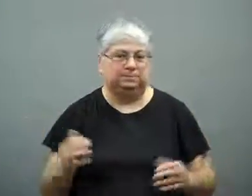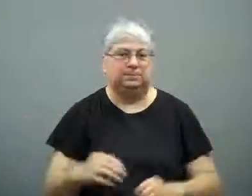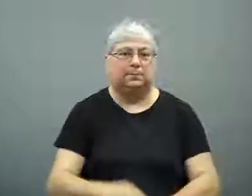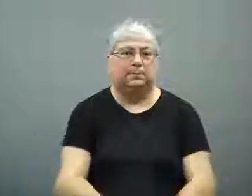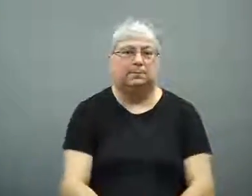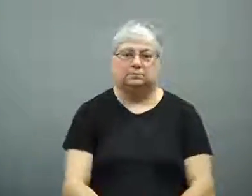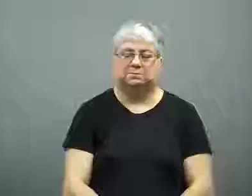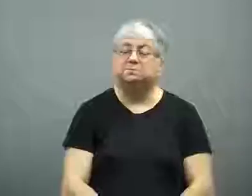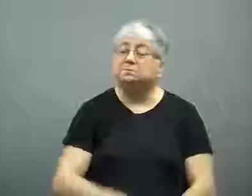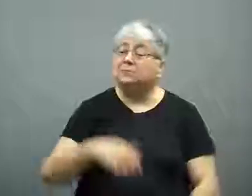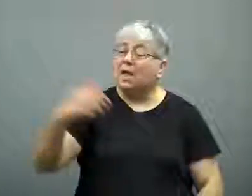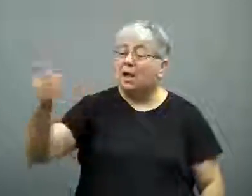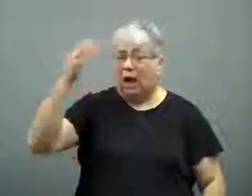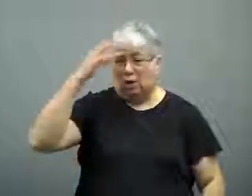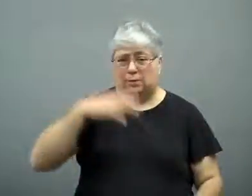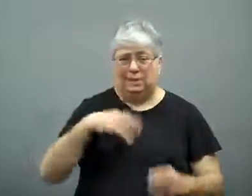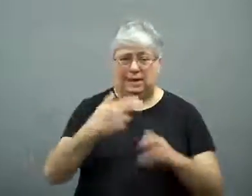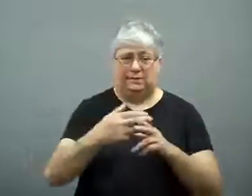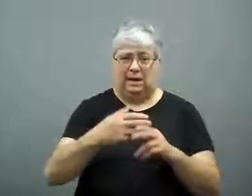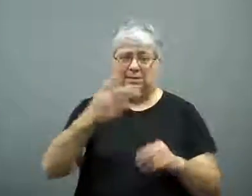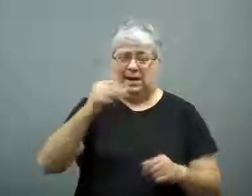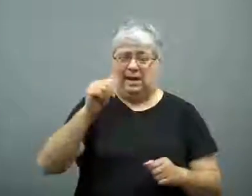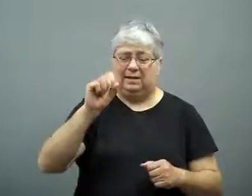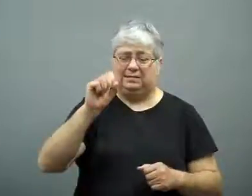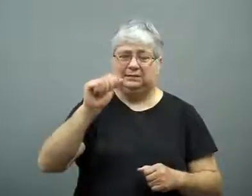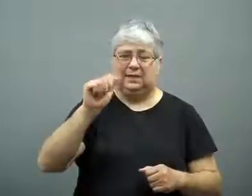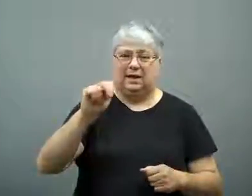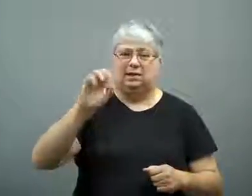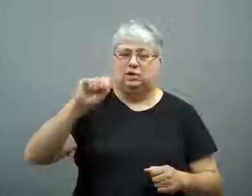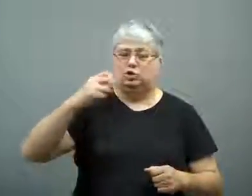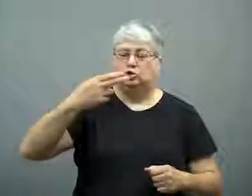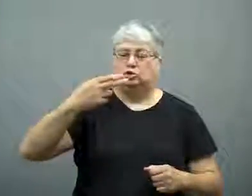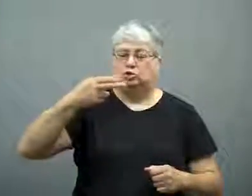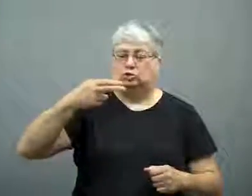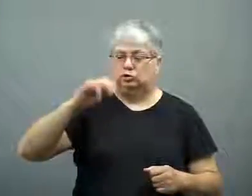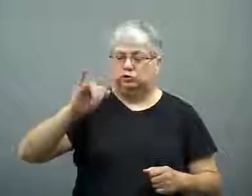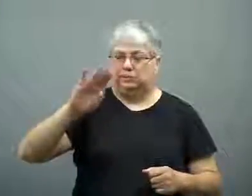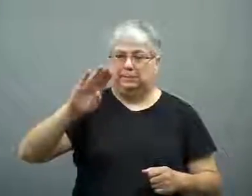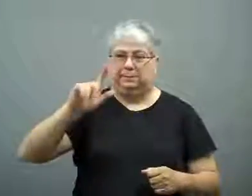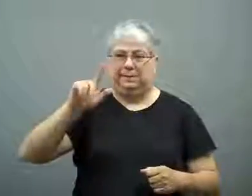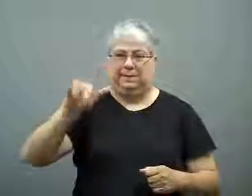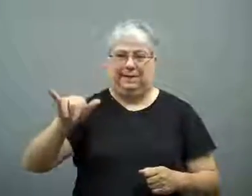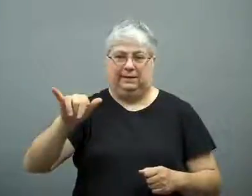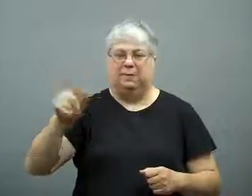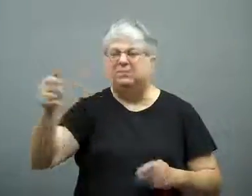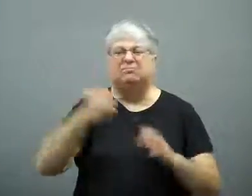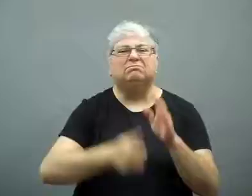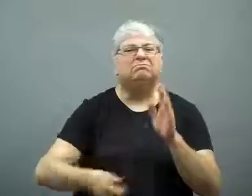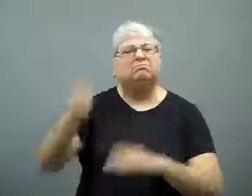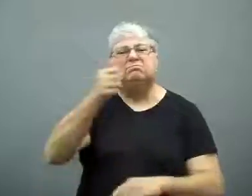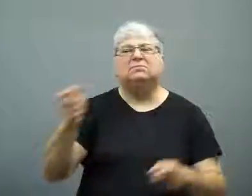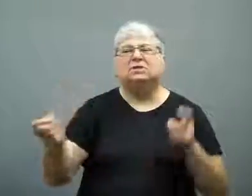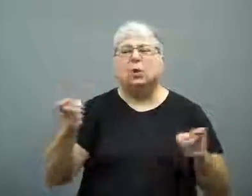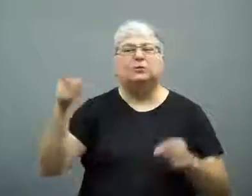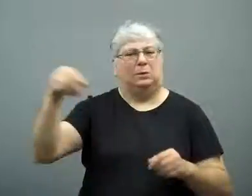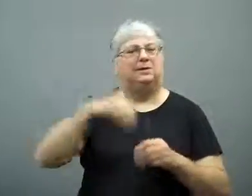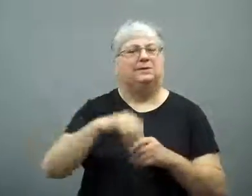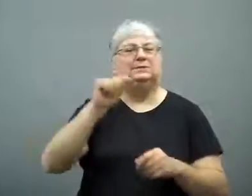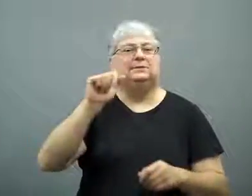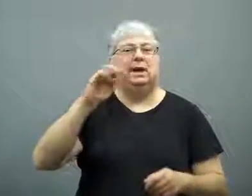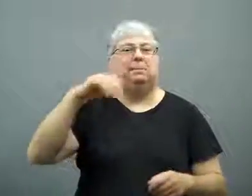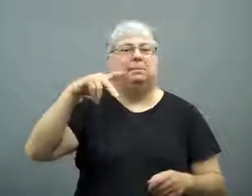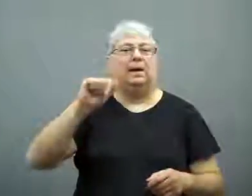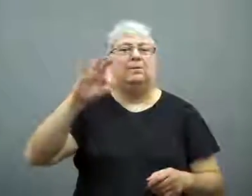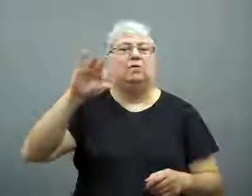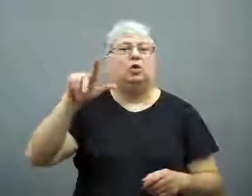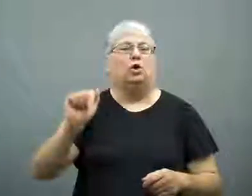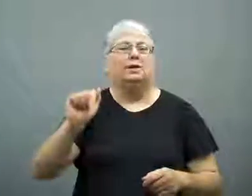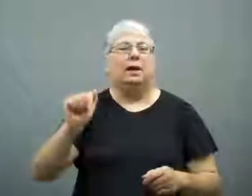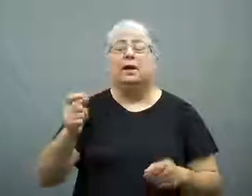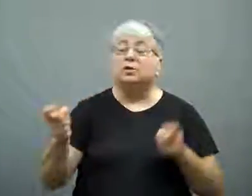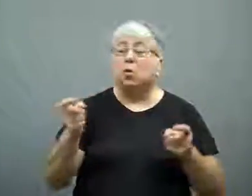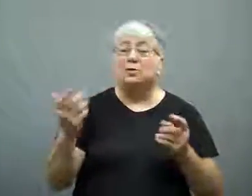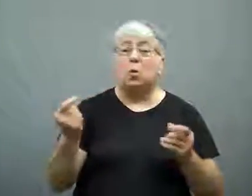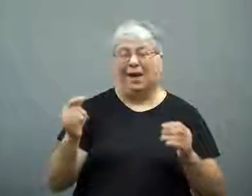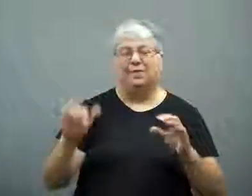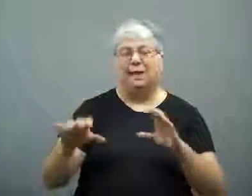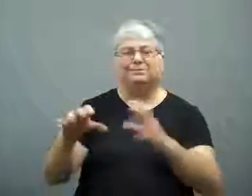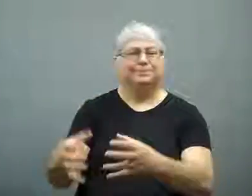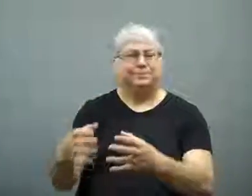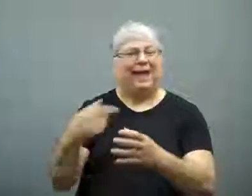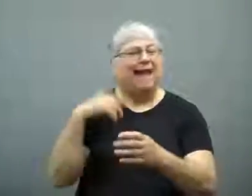Hassan Shibly is the executive director in Tampa, Florida of the